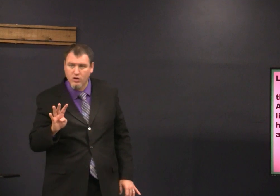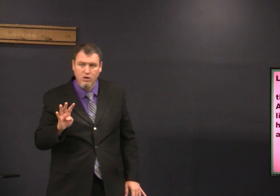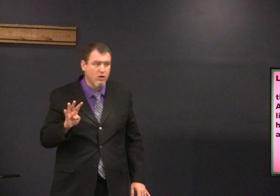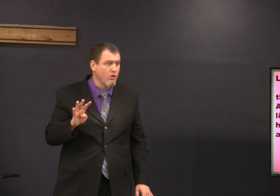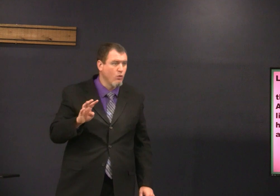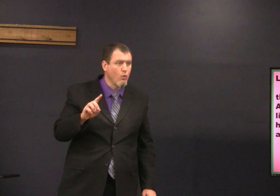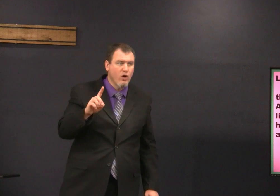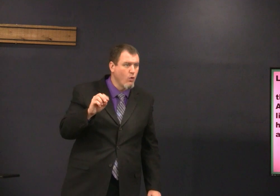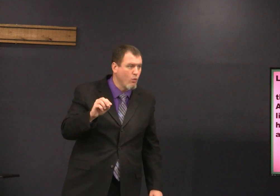104.